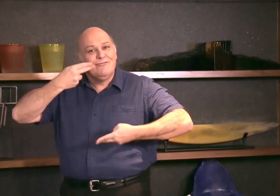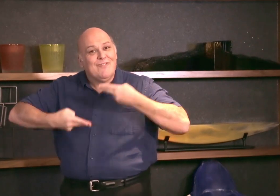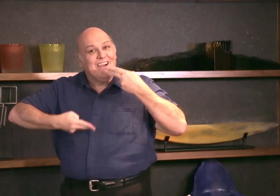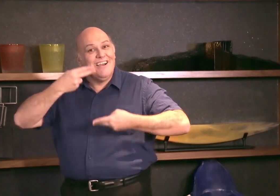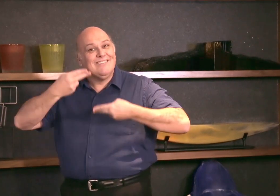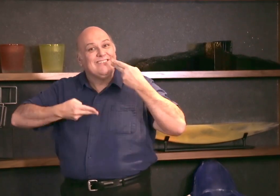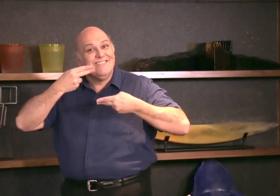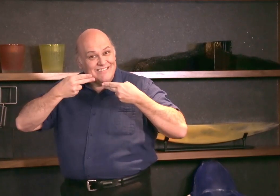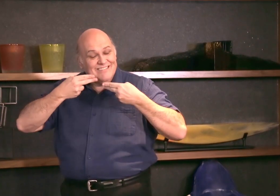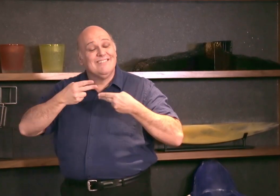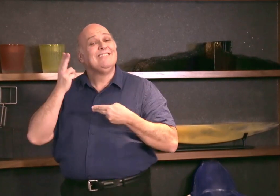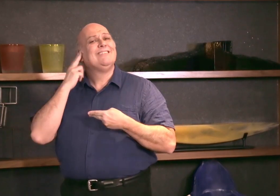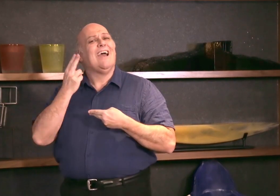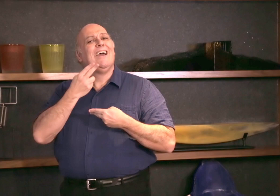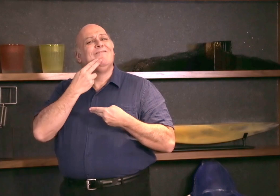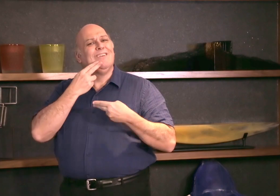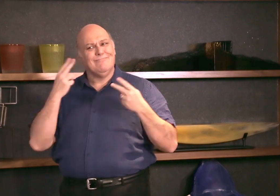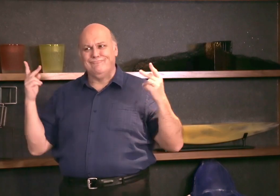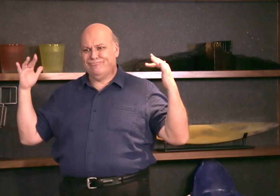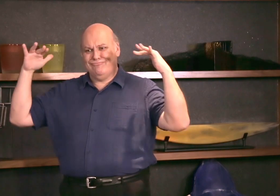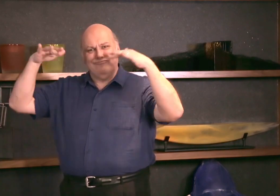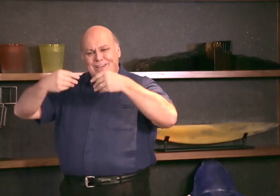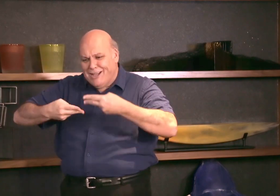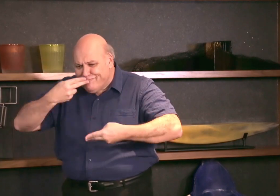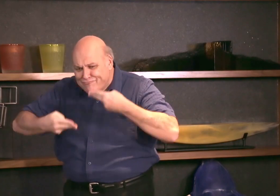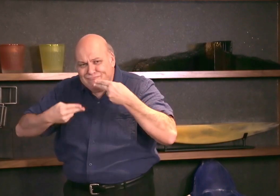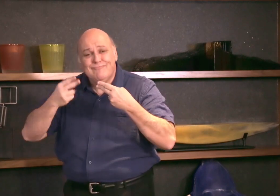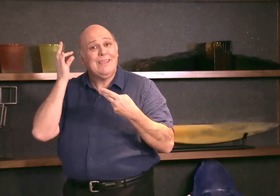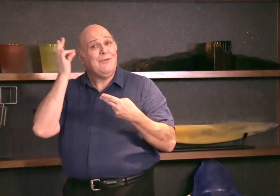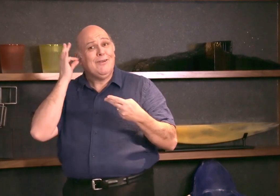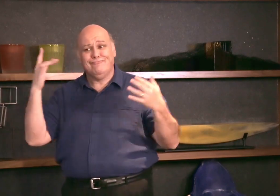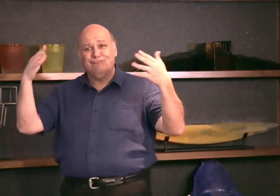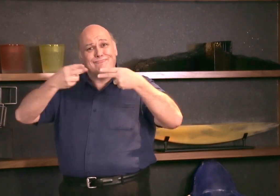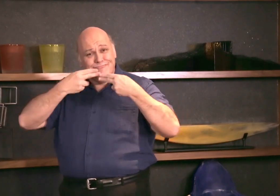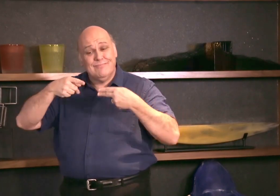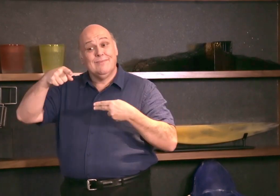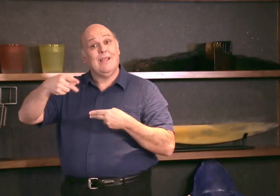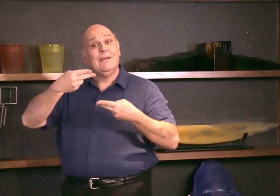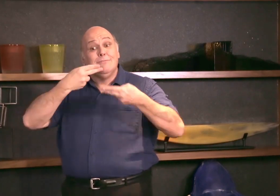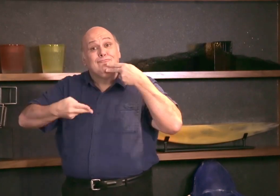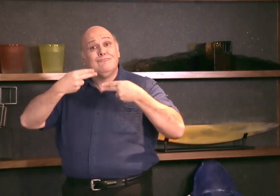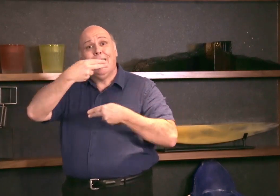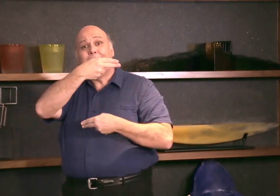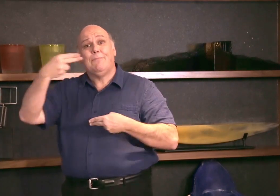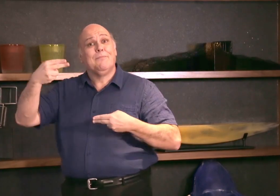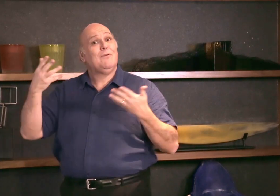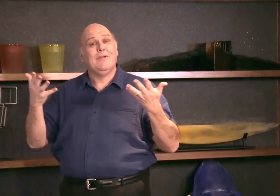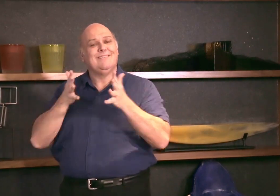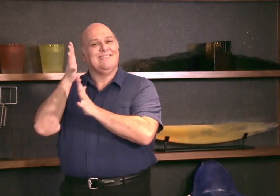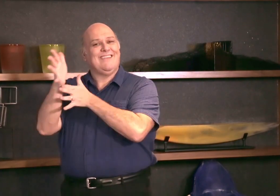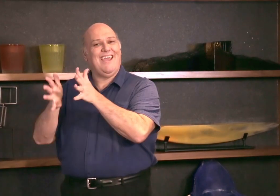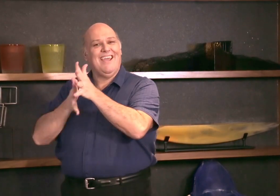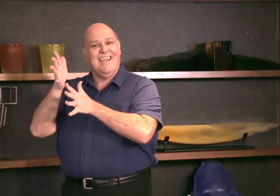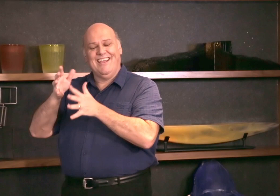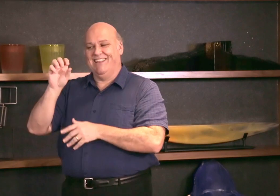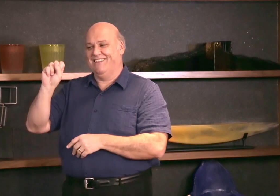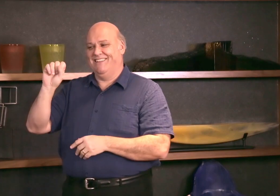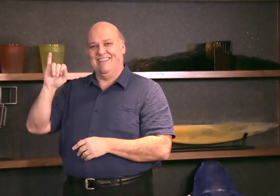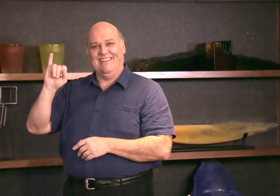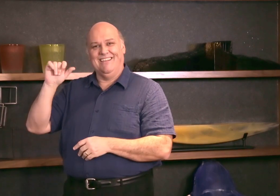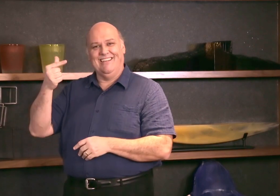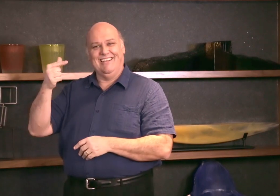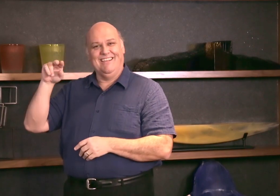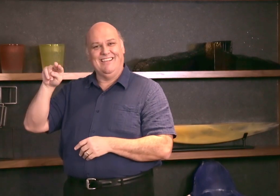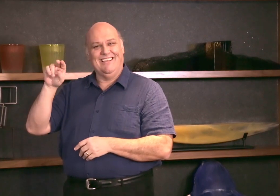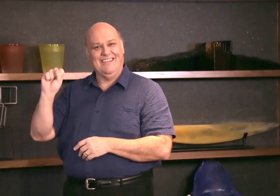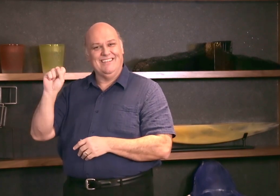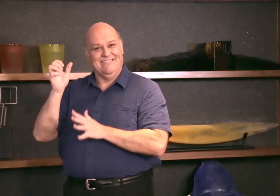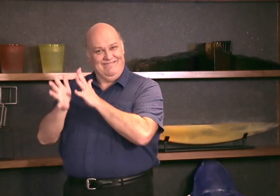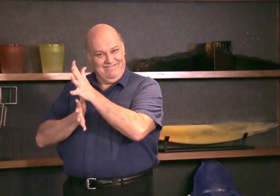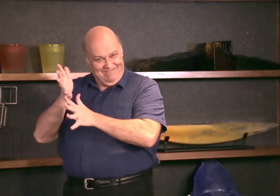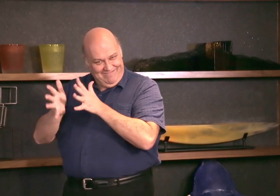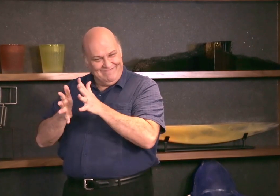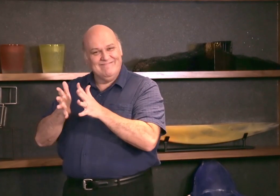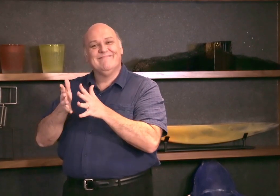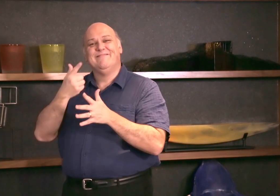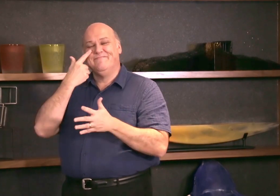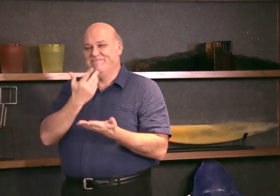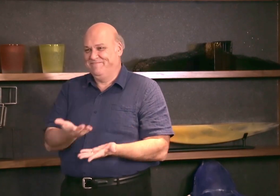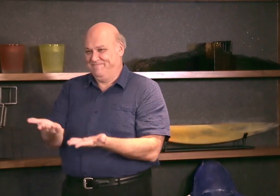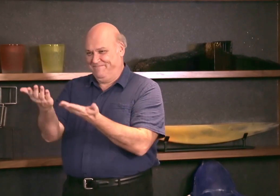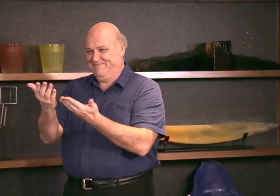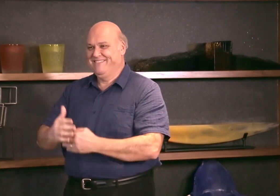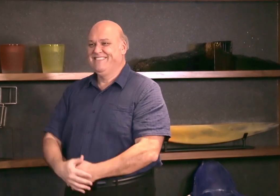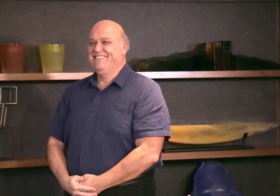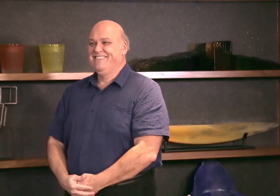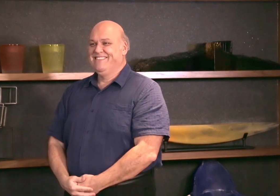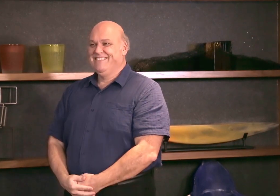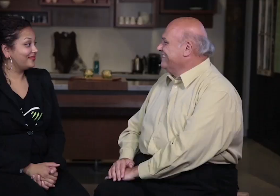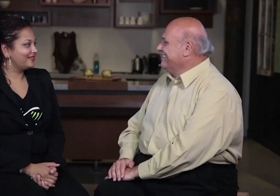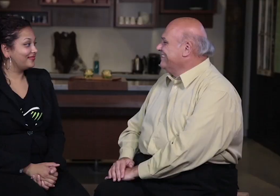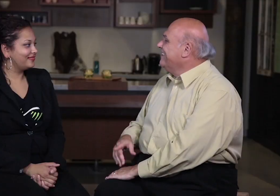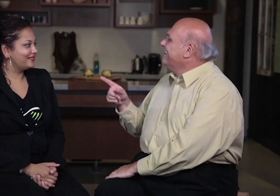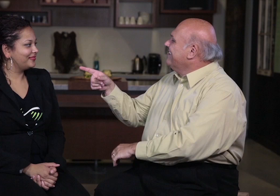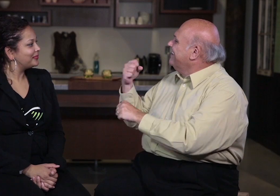where both Deaf and hearing people come to eat. The name of the restaurant is "SIGNS".